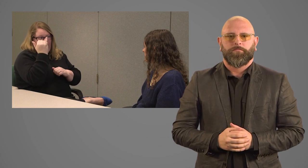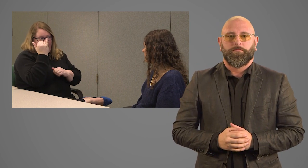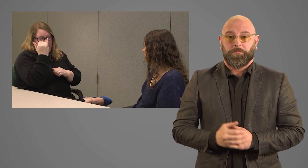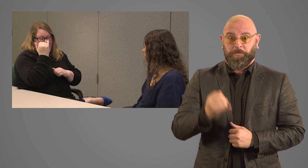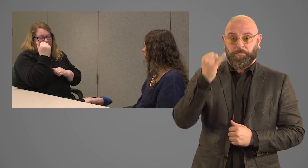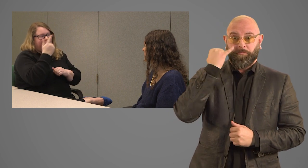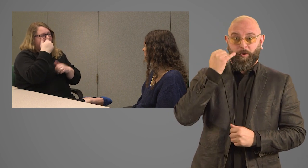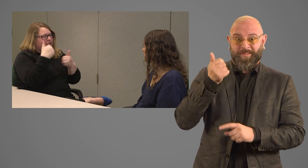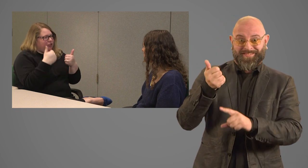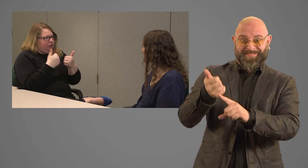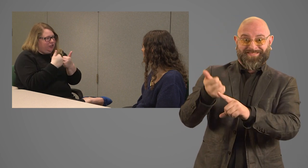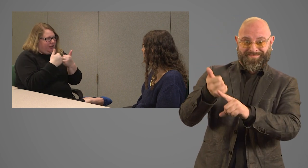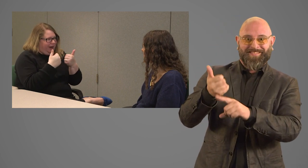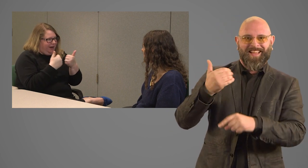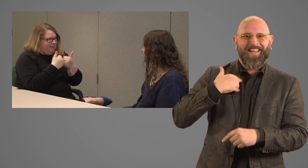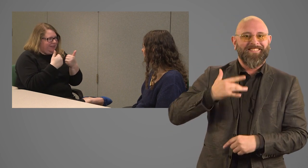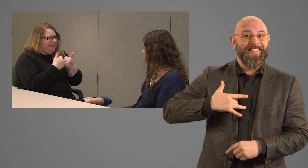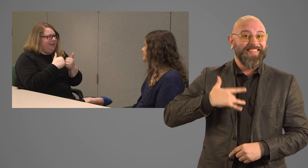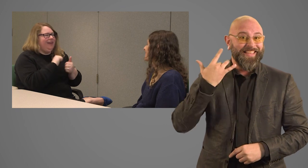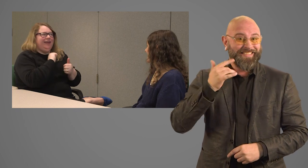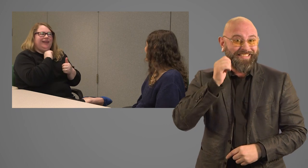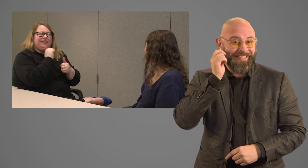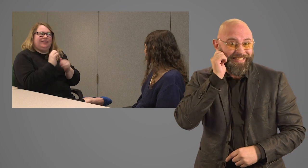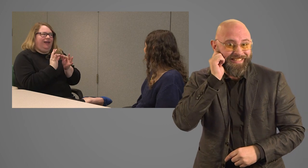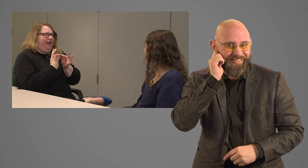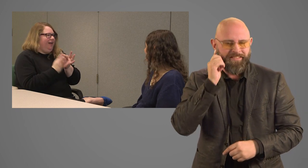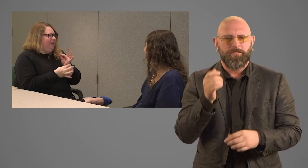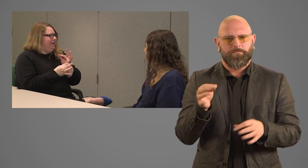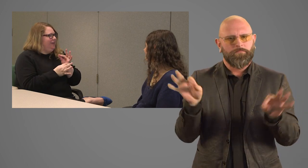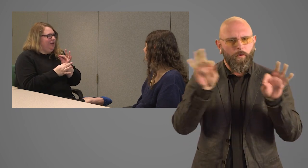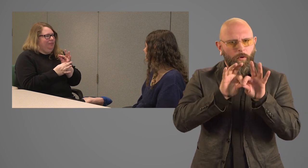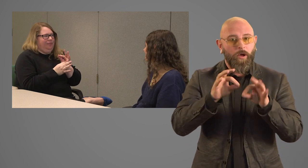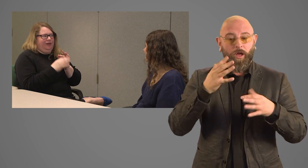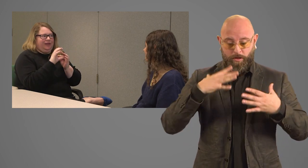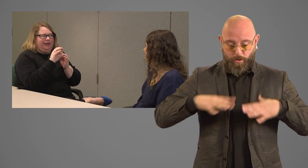If you have lighter skin, wear dark clothing;